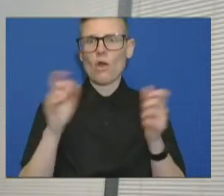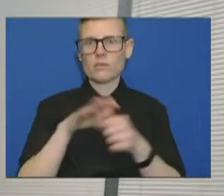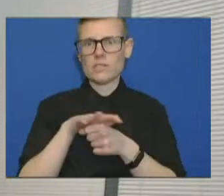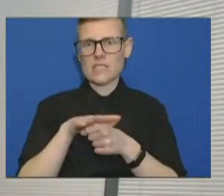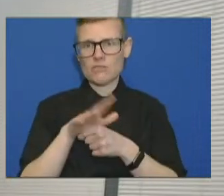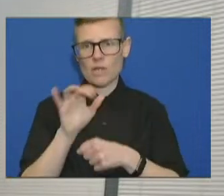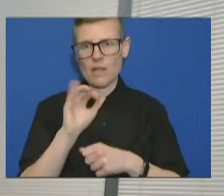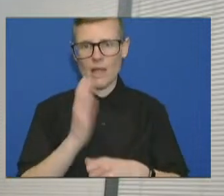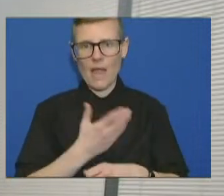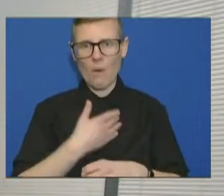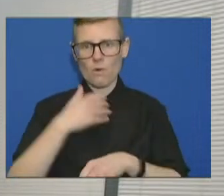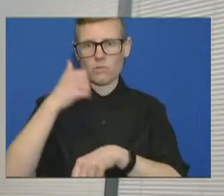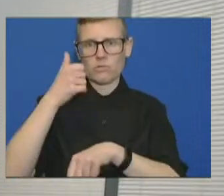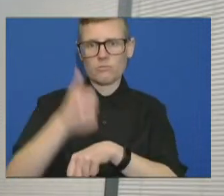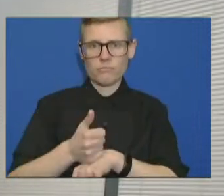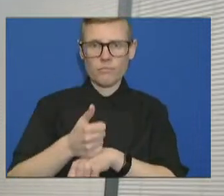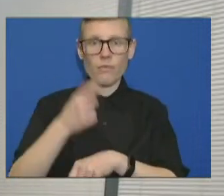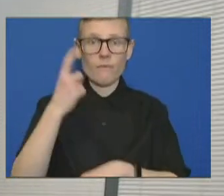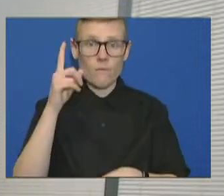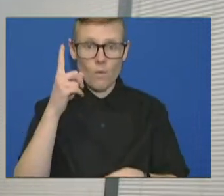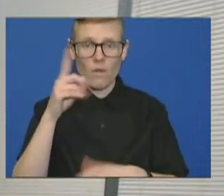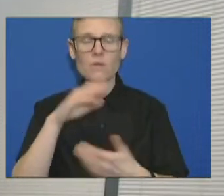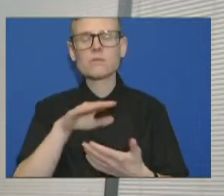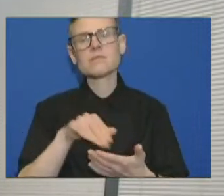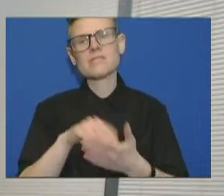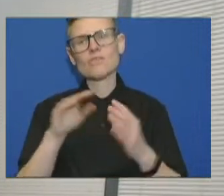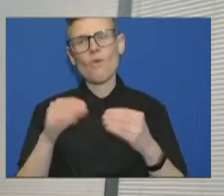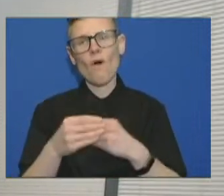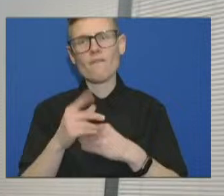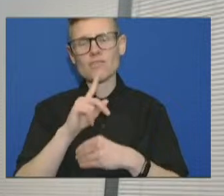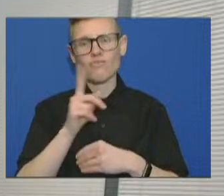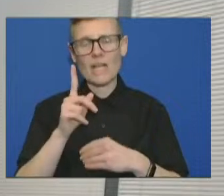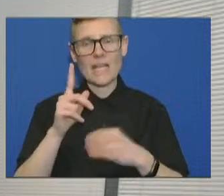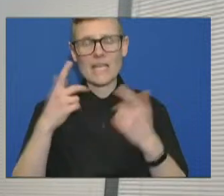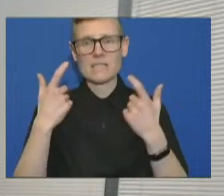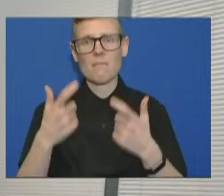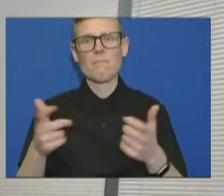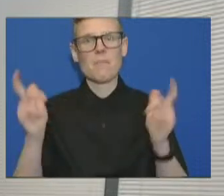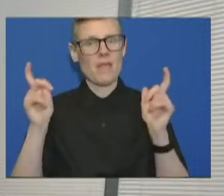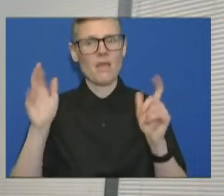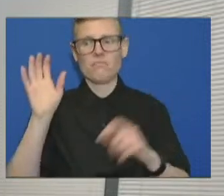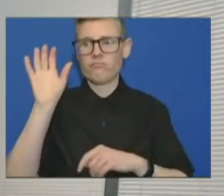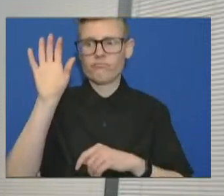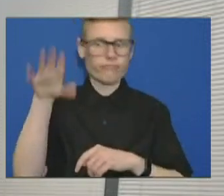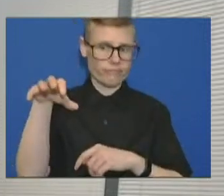this is really a tactic that large districts like ours put